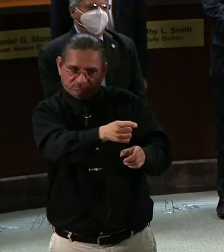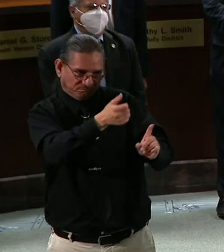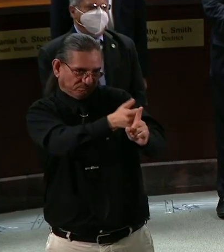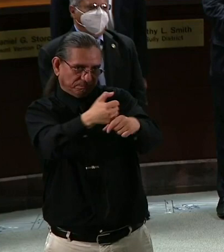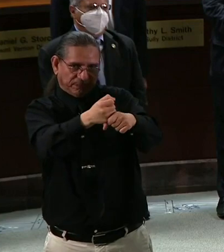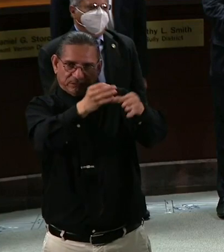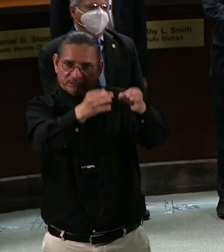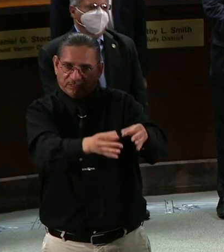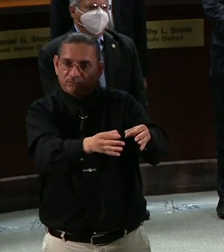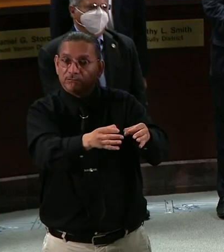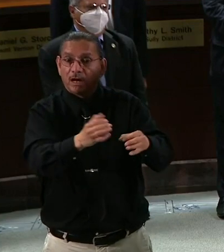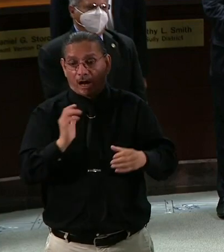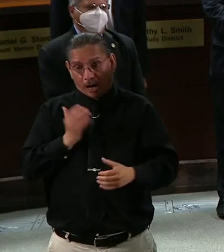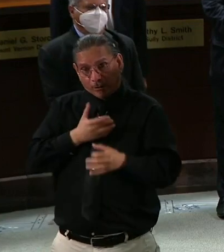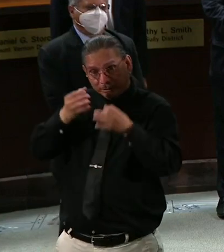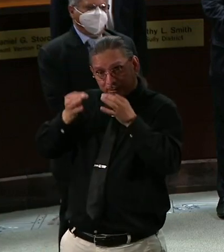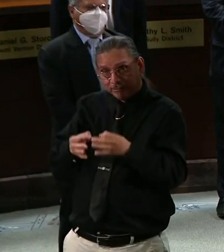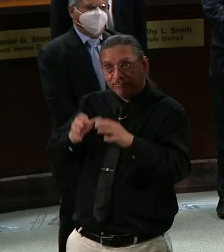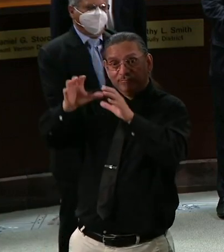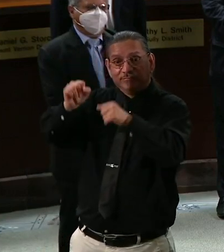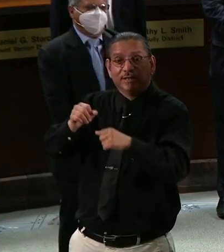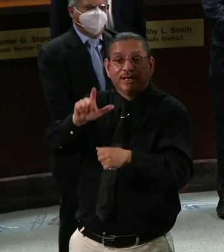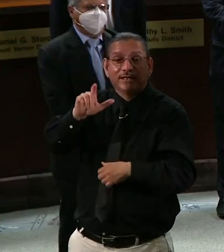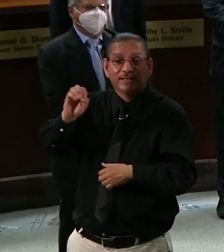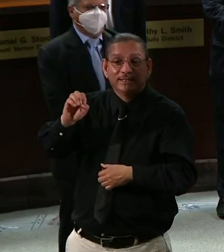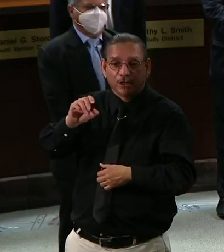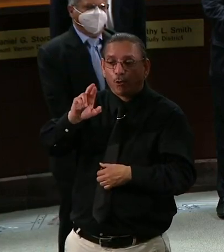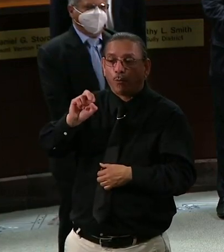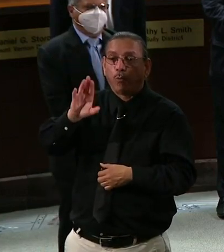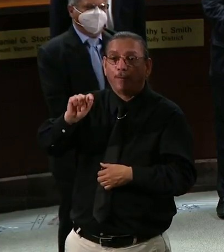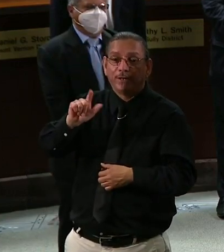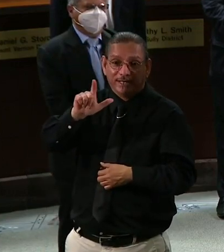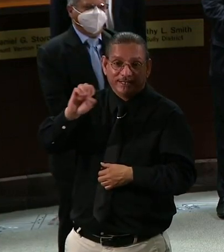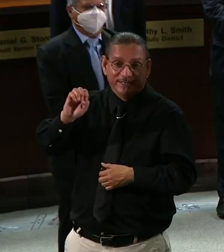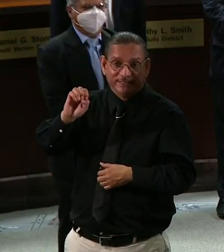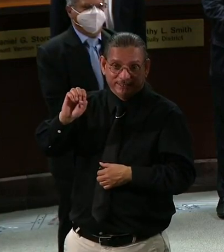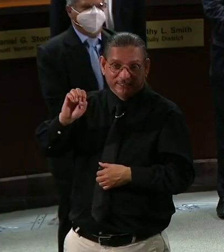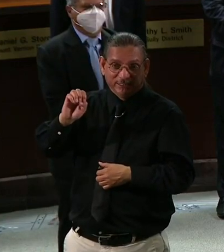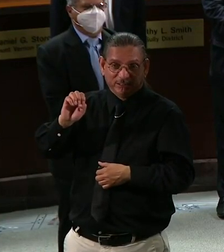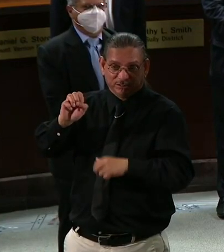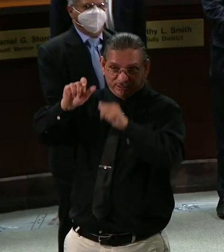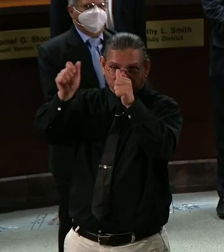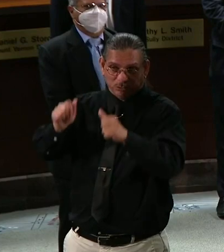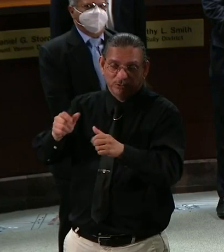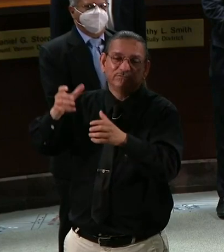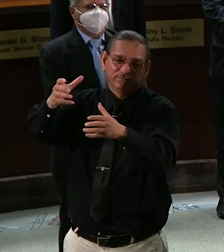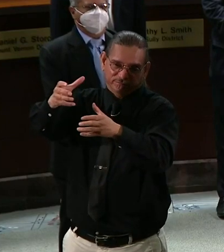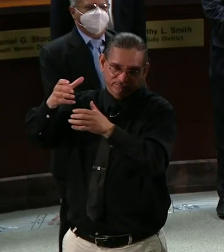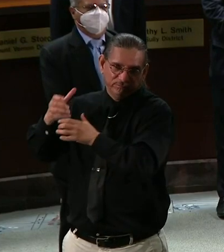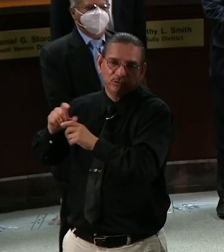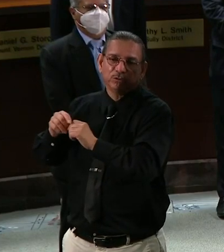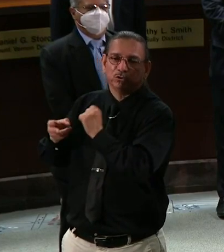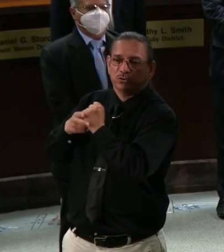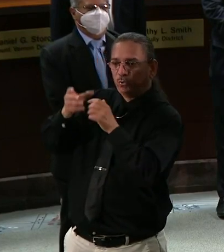OPPORTUNITY TO MAKE THOSE